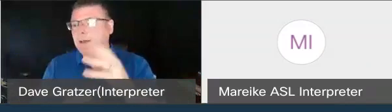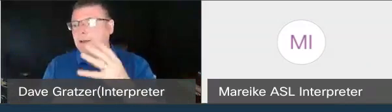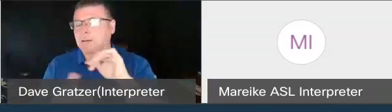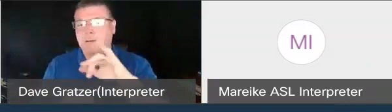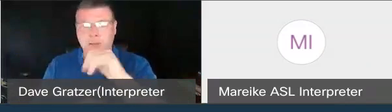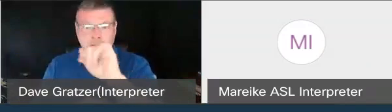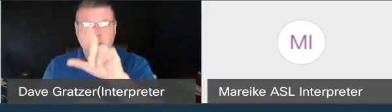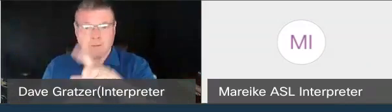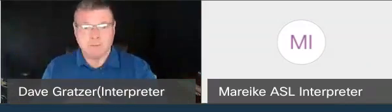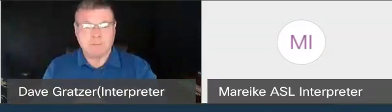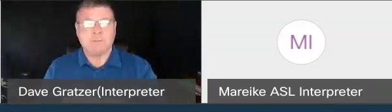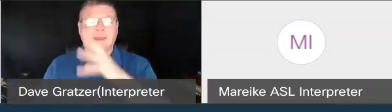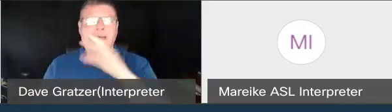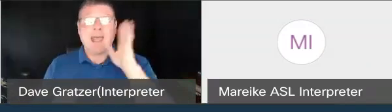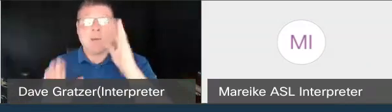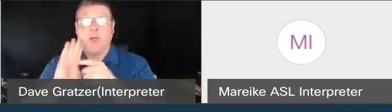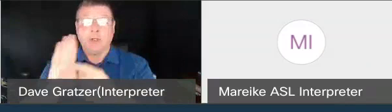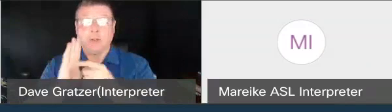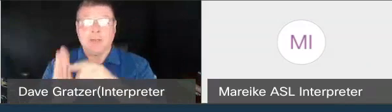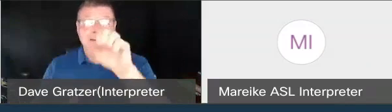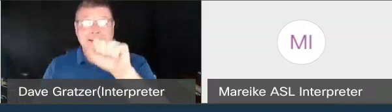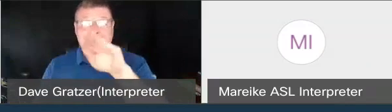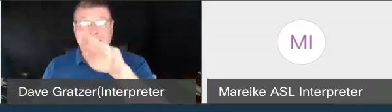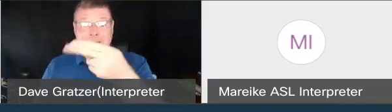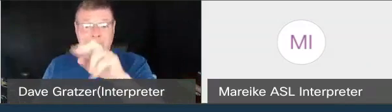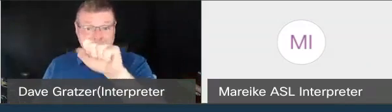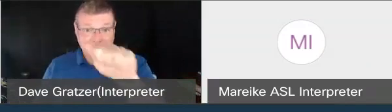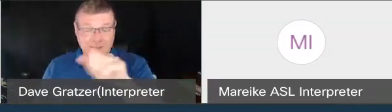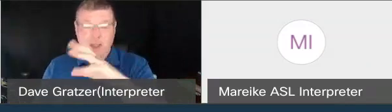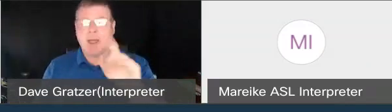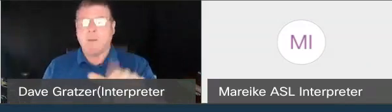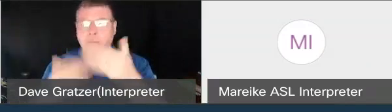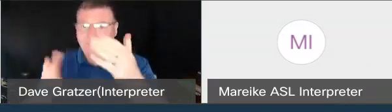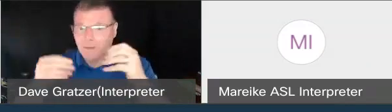And I would point out that SAMHSA and the GAINS Center provide opportunities for communities to come in